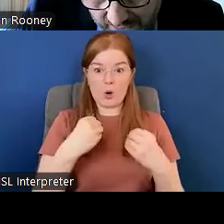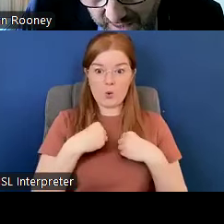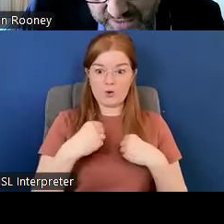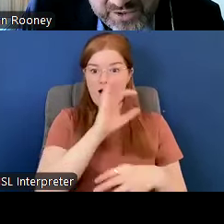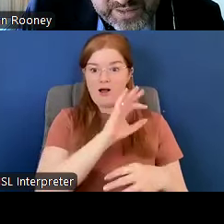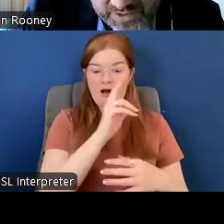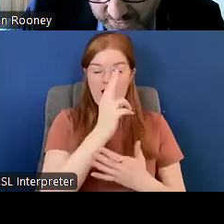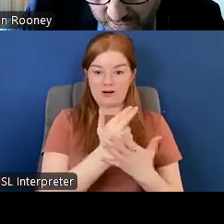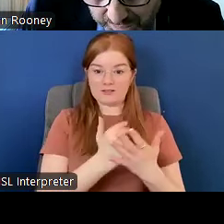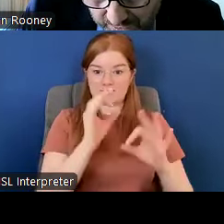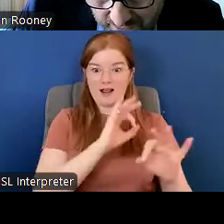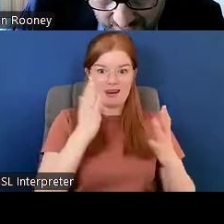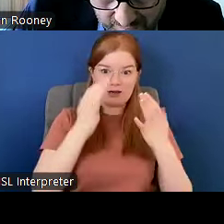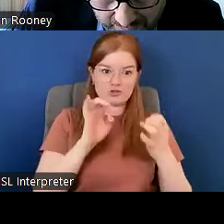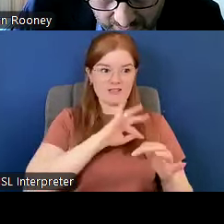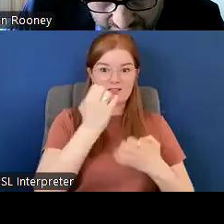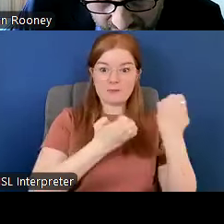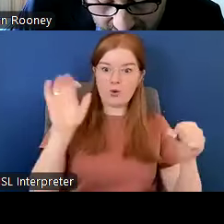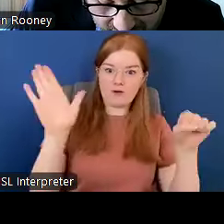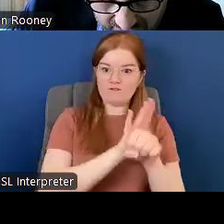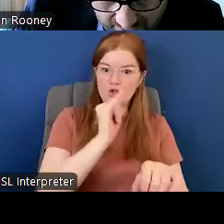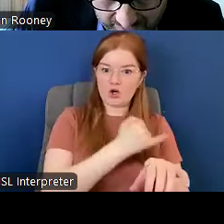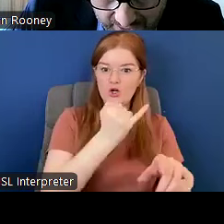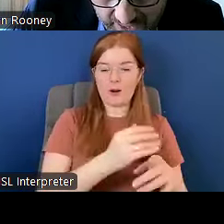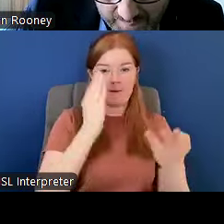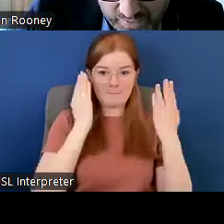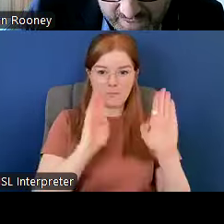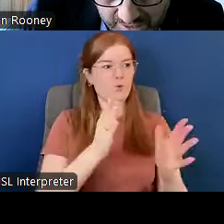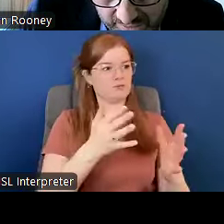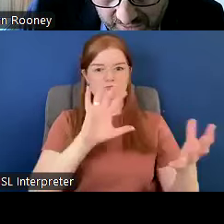allowed her to explore pure colour, bold, abstracted design and more ethereal